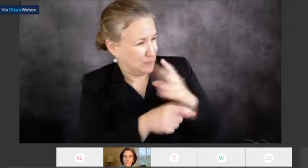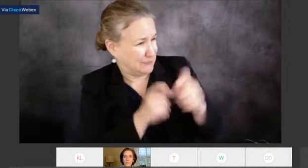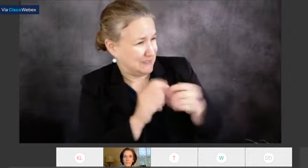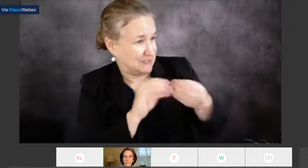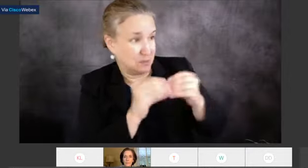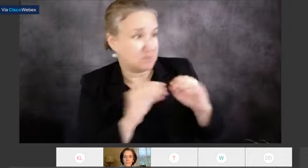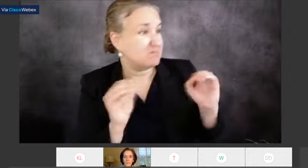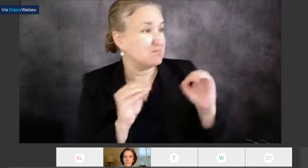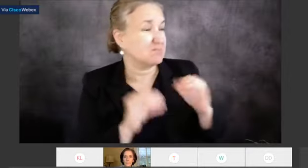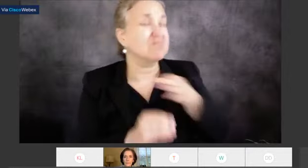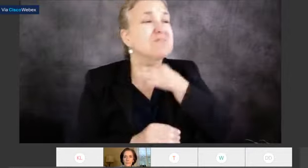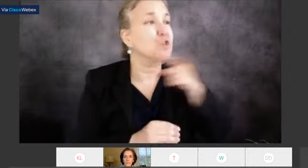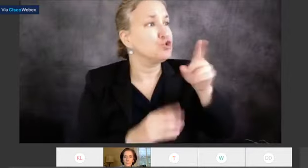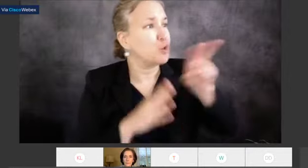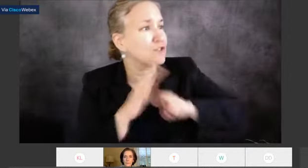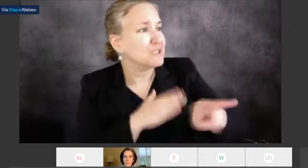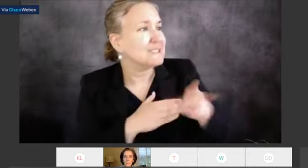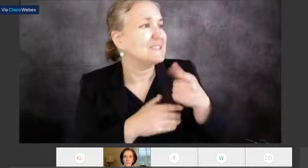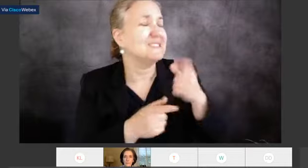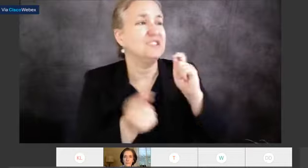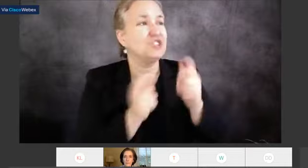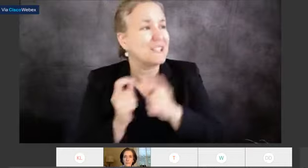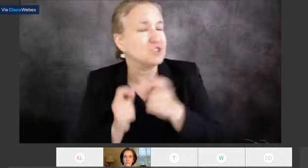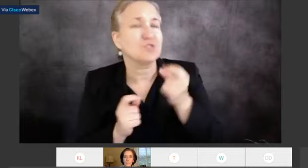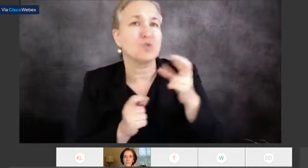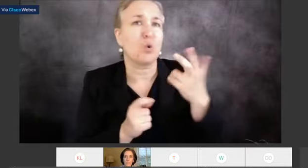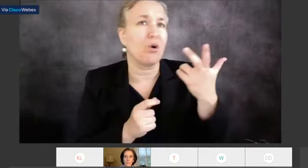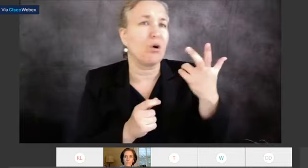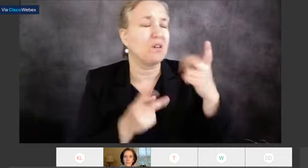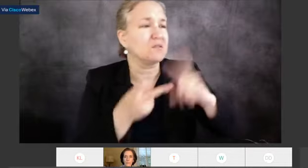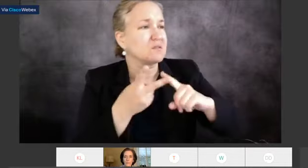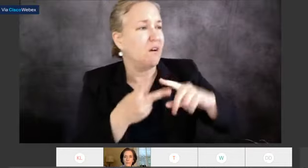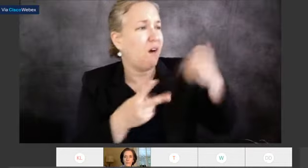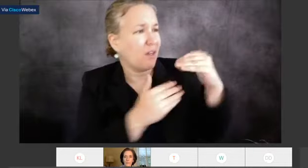um making any changes or coming up with any other restrictions as we get into